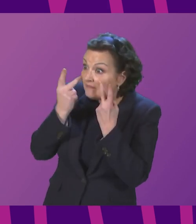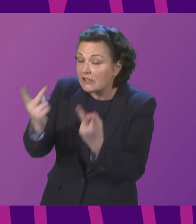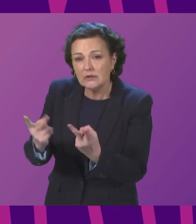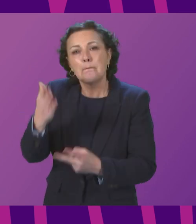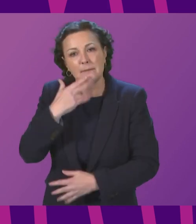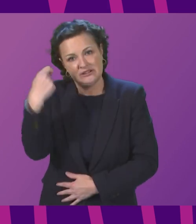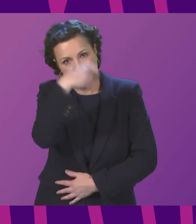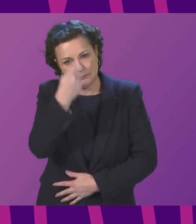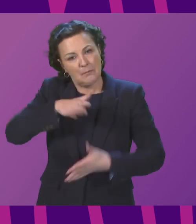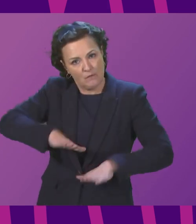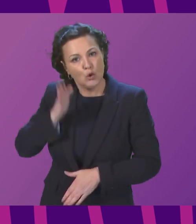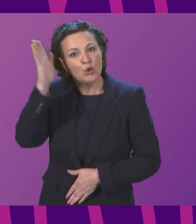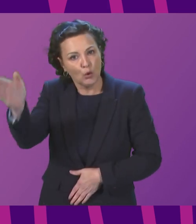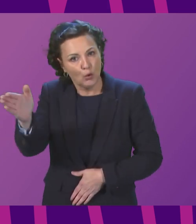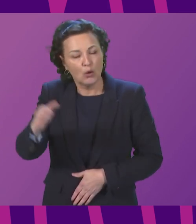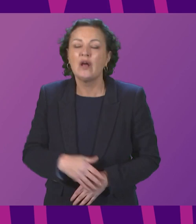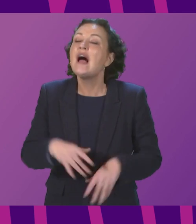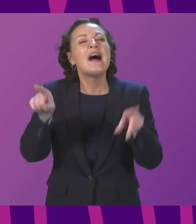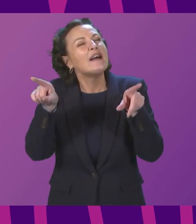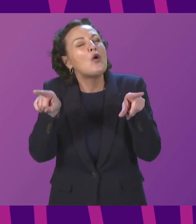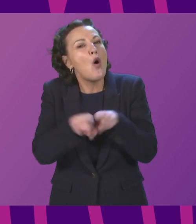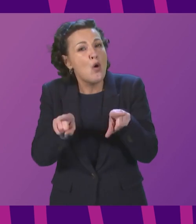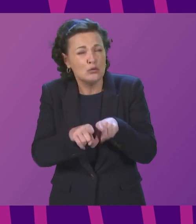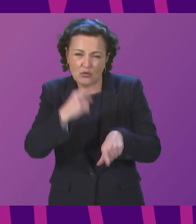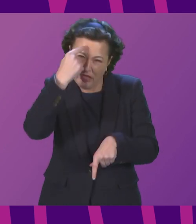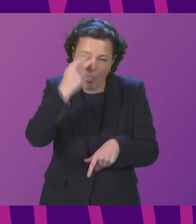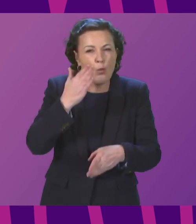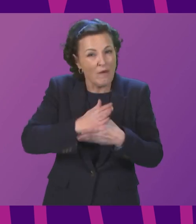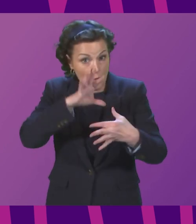Finally, take all the other precautions that make a difference. Work from home whenever